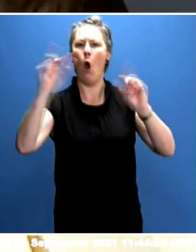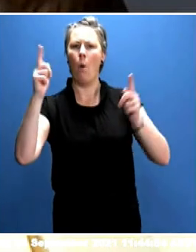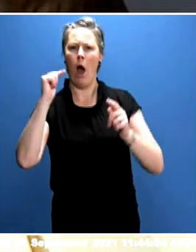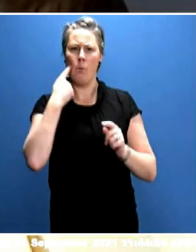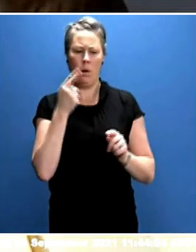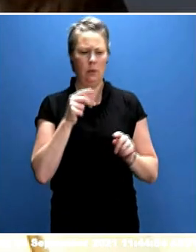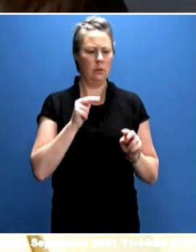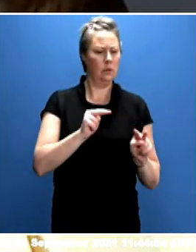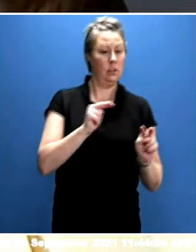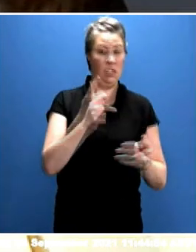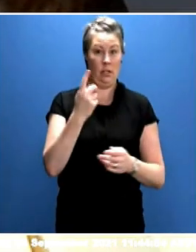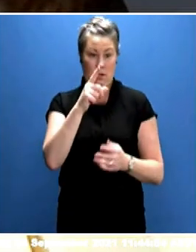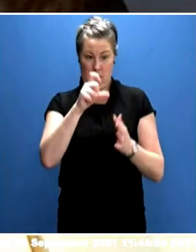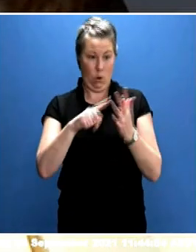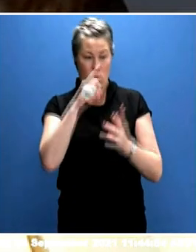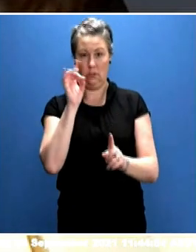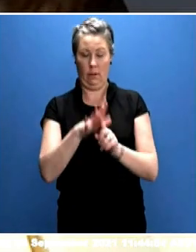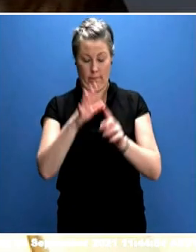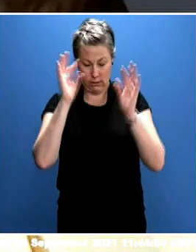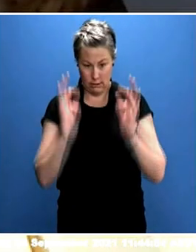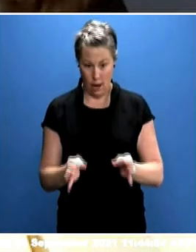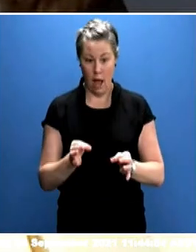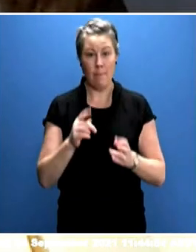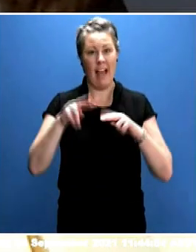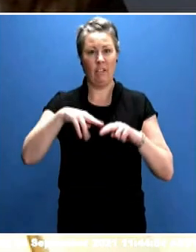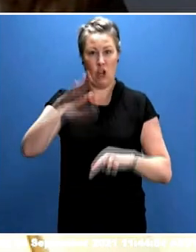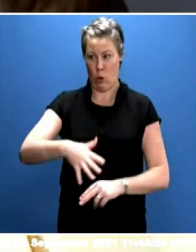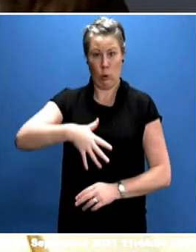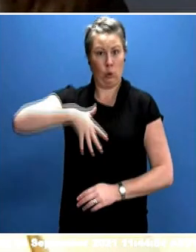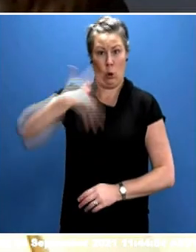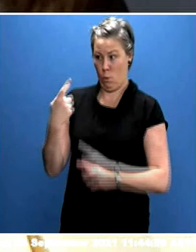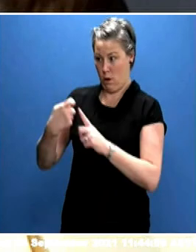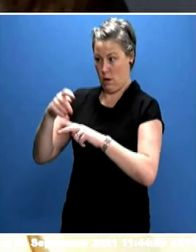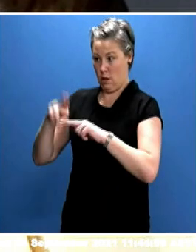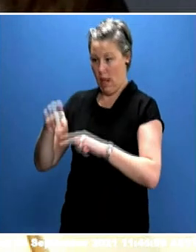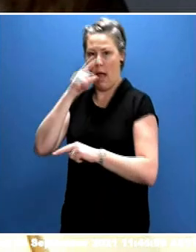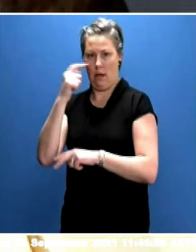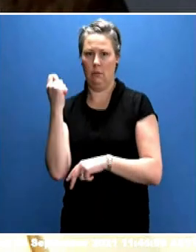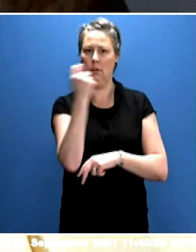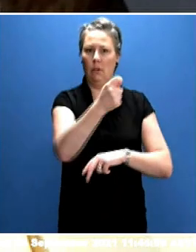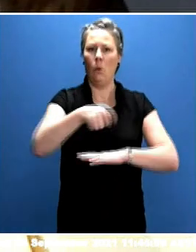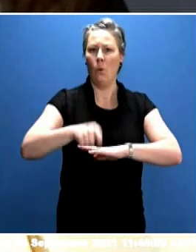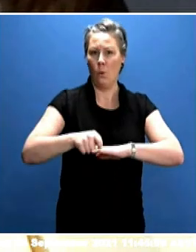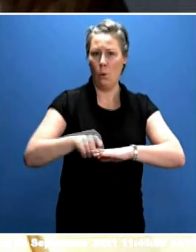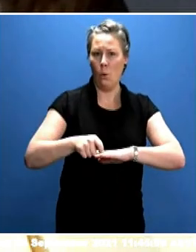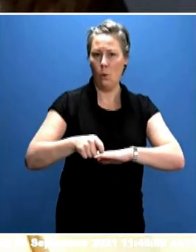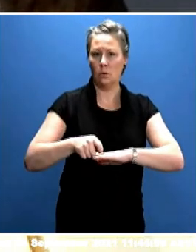The child can seek a review of that order and can seek a further review to the State Administrative Tribunal, but we're not aware of that